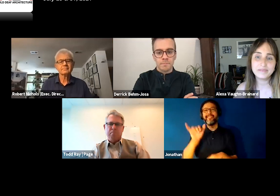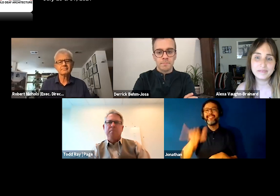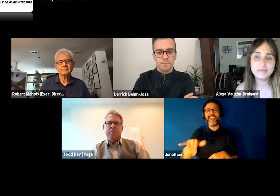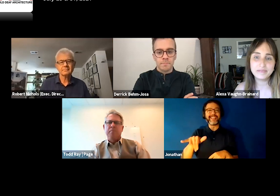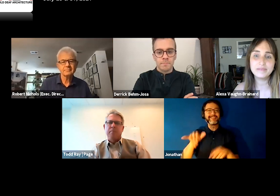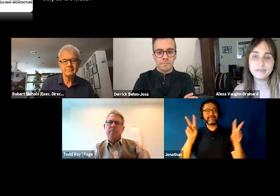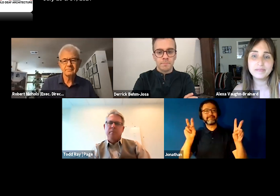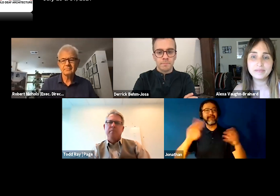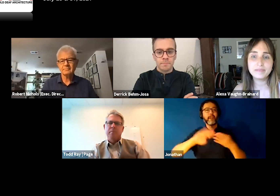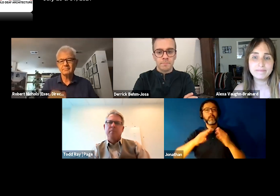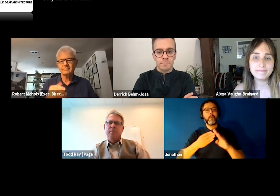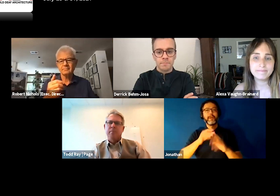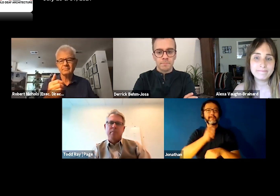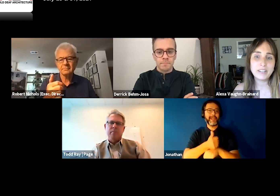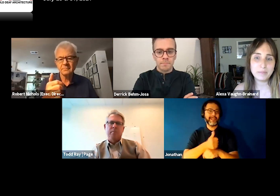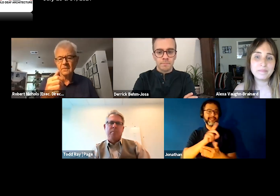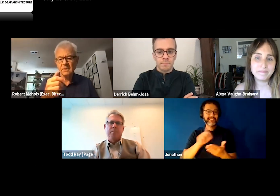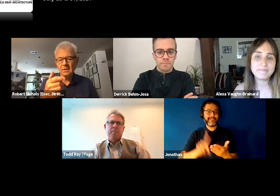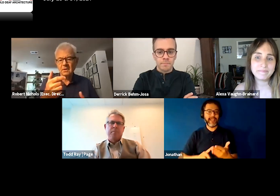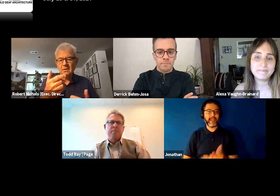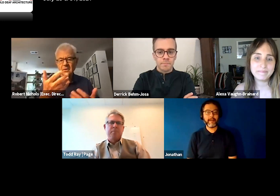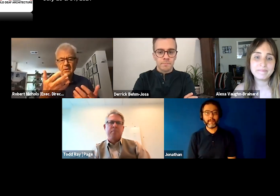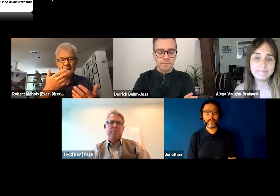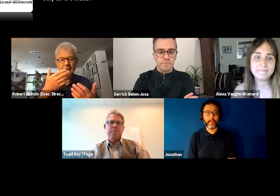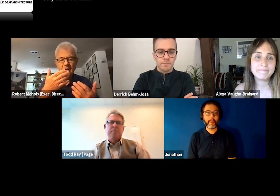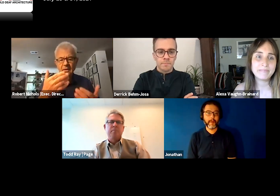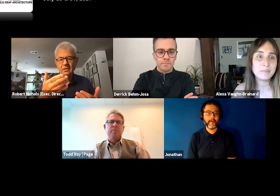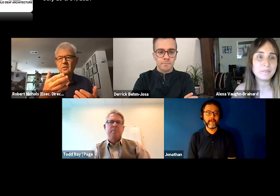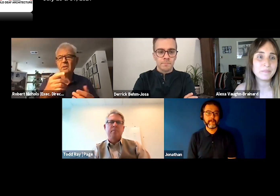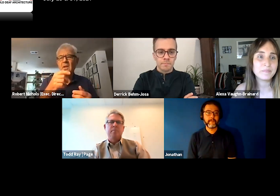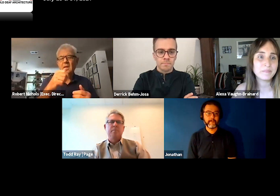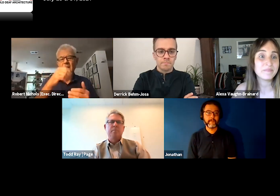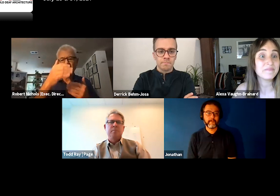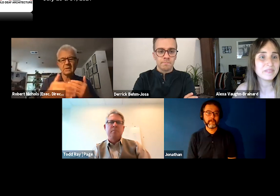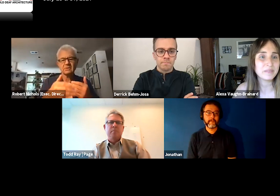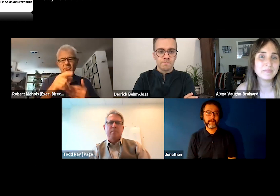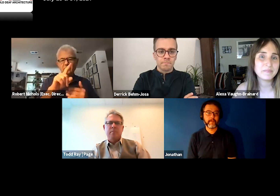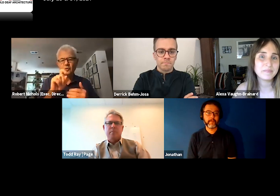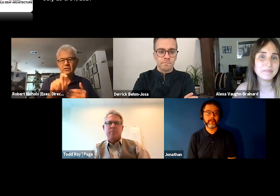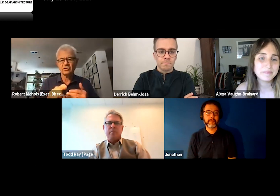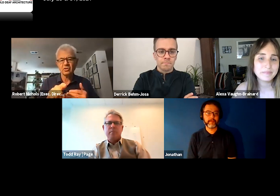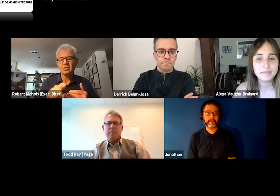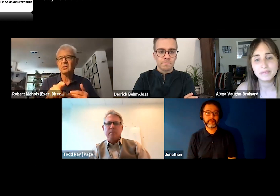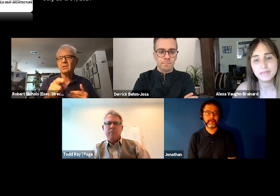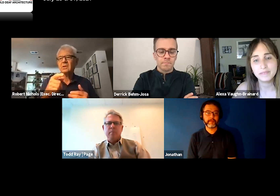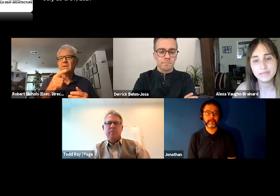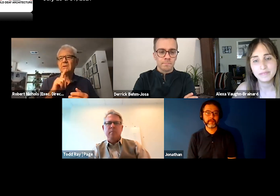That's where community-based design comes in. All right. Thank you.